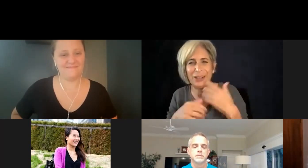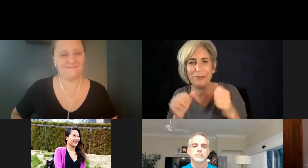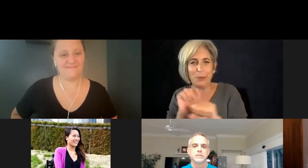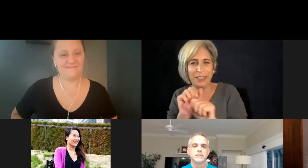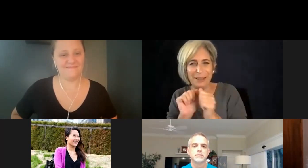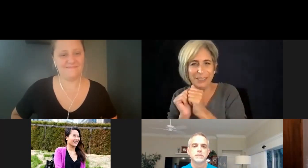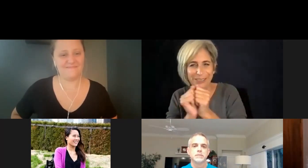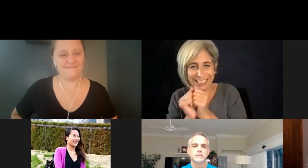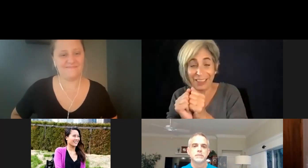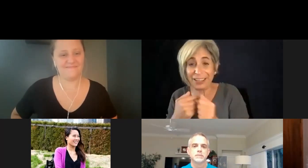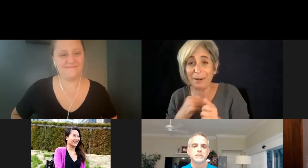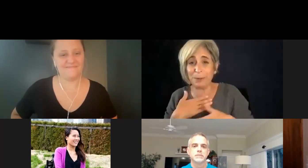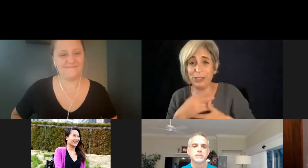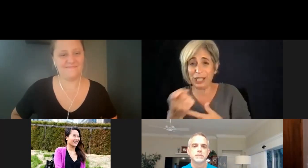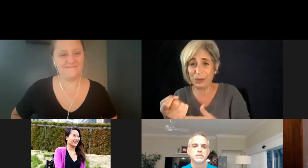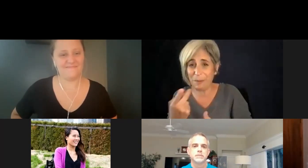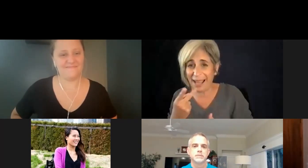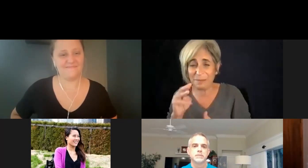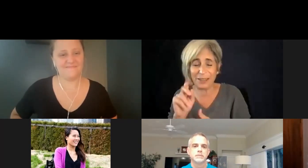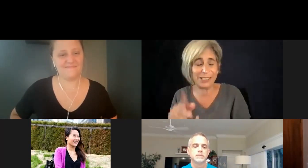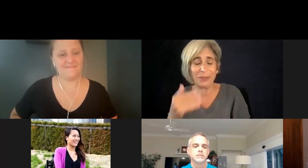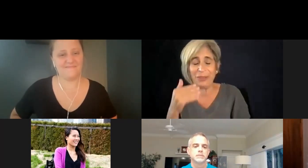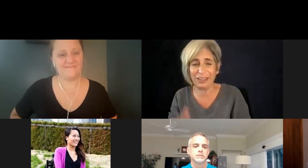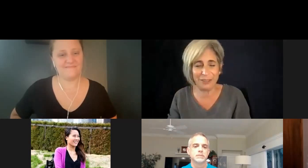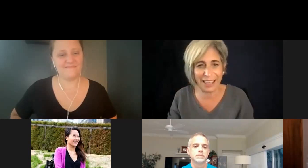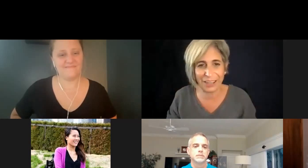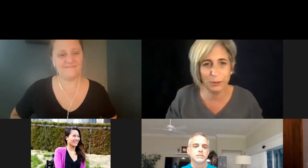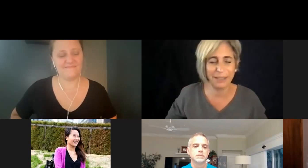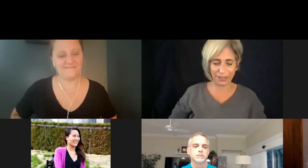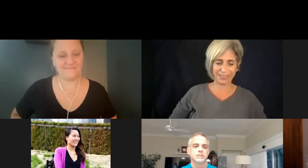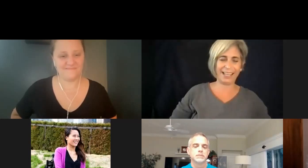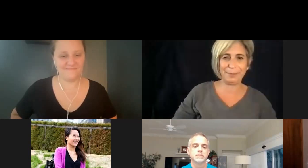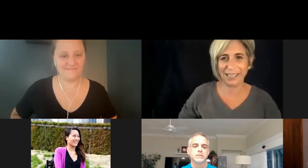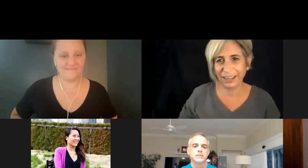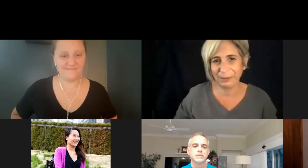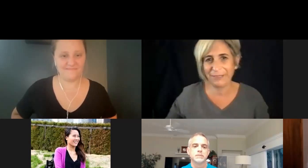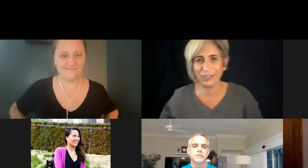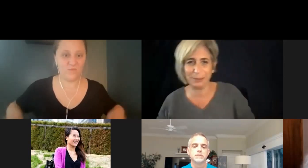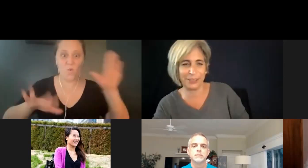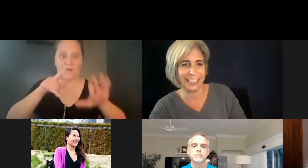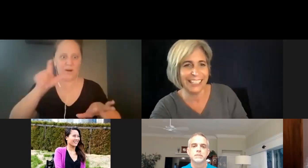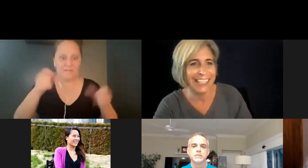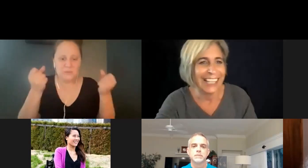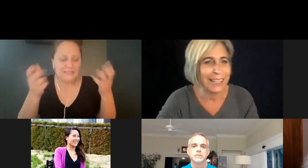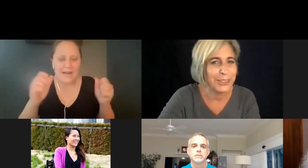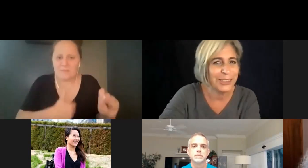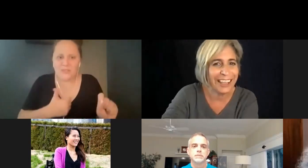He appreciates all of the work that we do together and I appreciate you back Mark, So, thank you for that. Oh, I don't have a sign! I'm sorry, we have an interpreter.